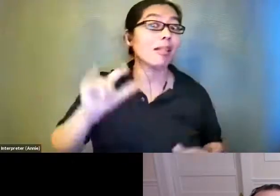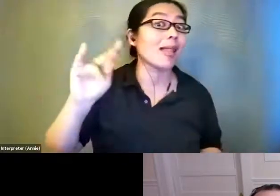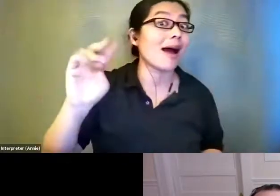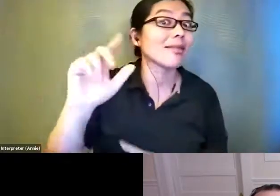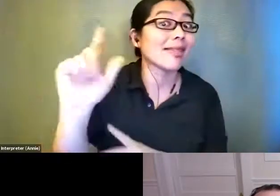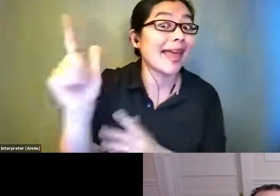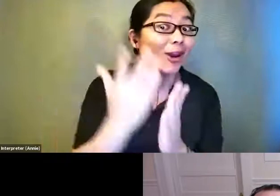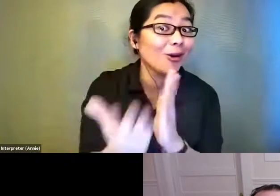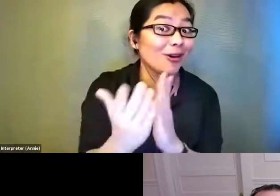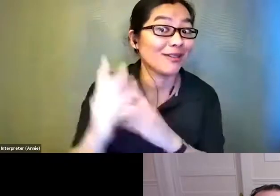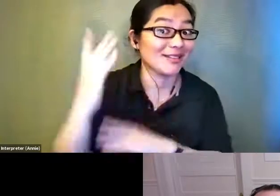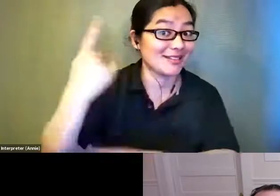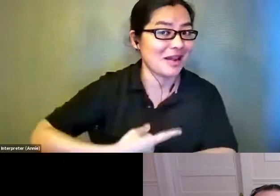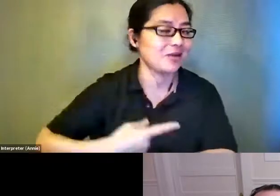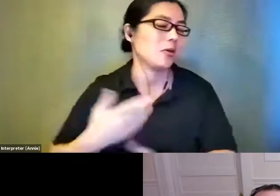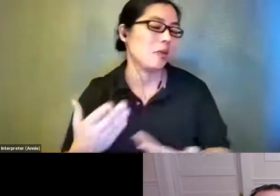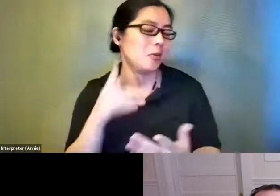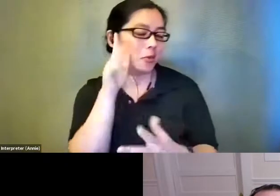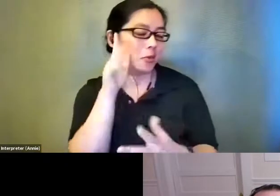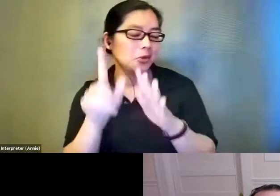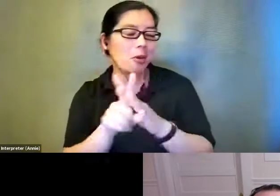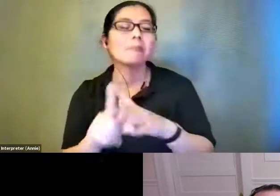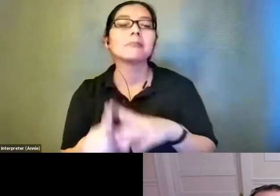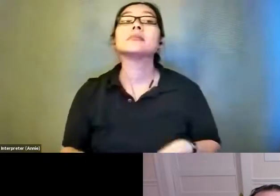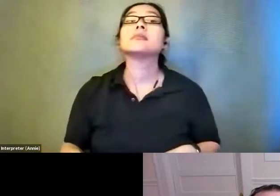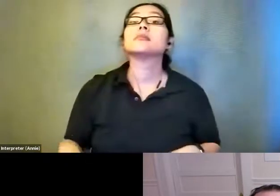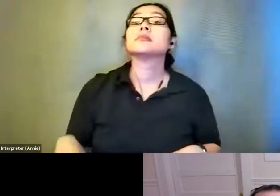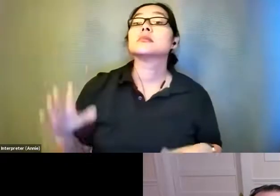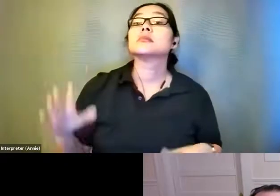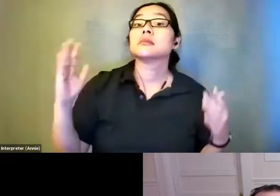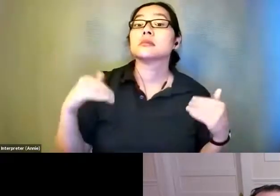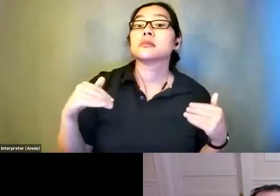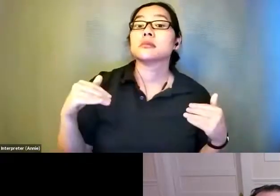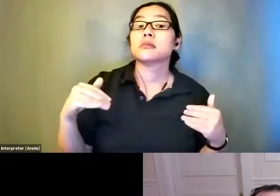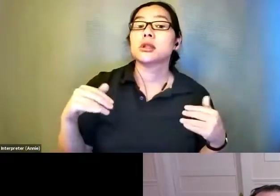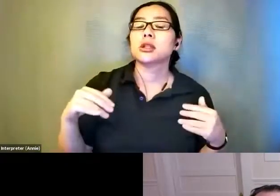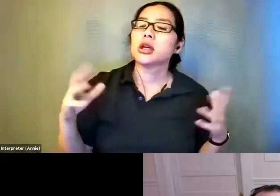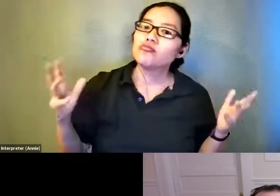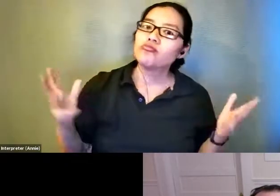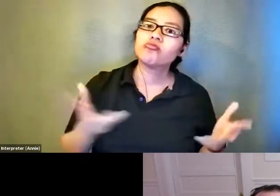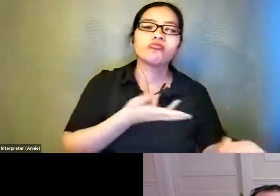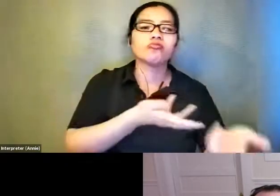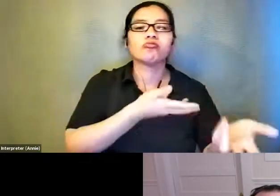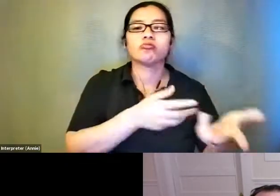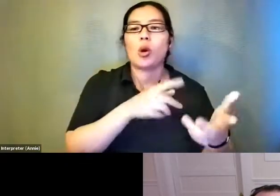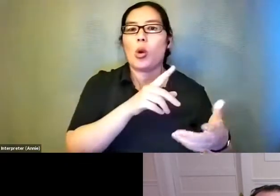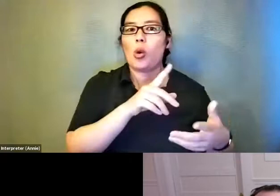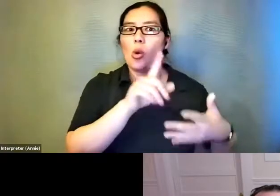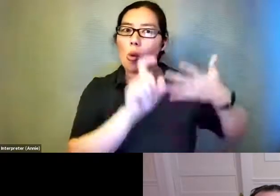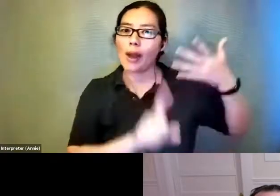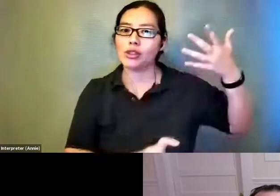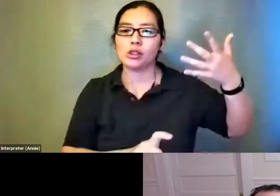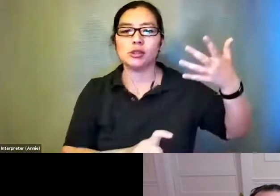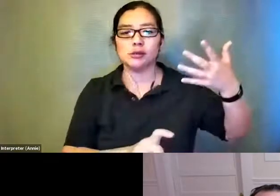also carry on further questions and engagement with them on the Facebook group we have for